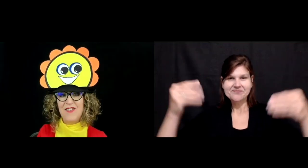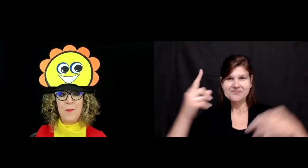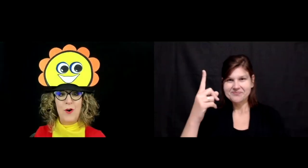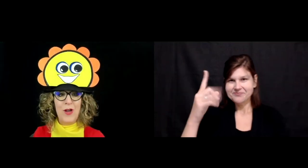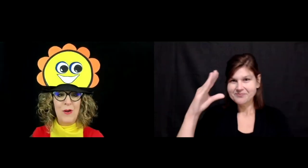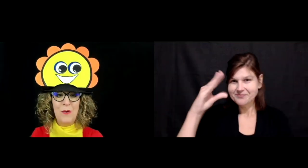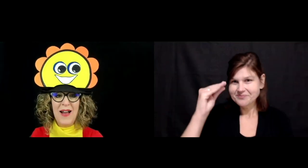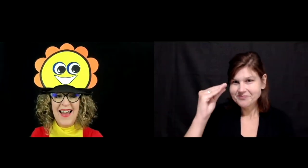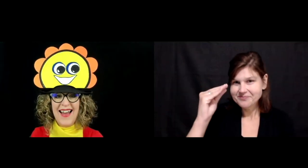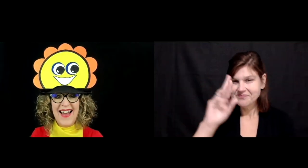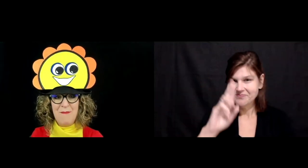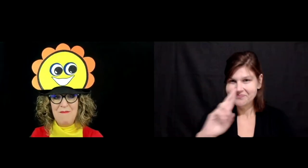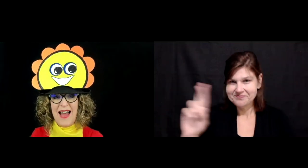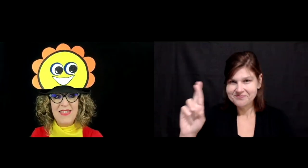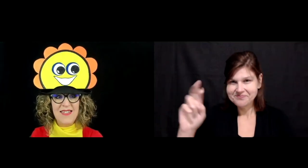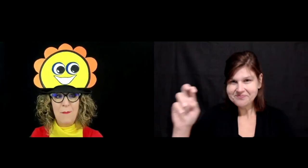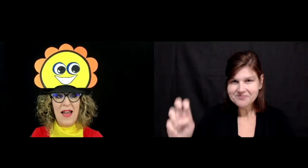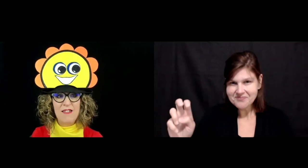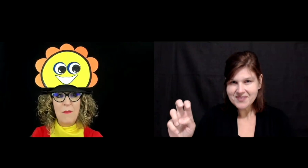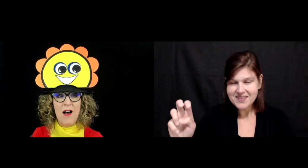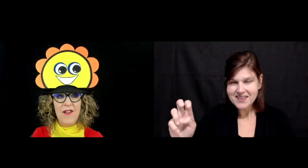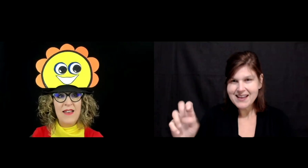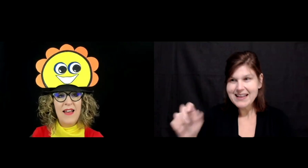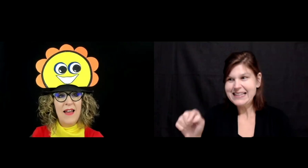is the boy who anticipates Marvin.